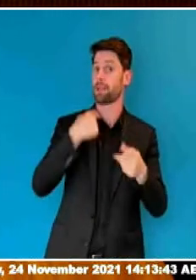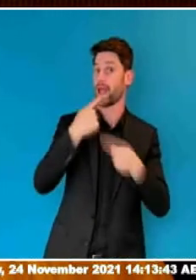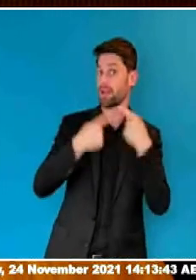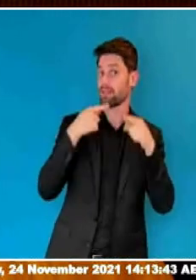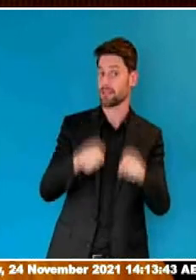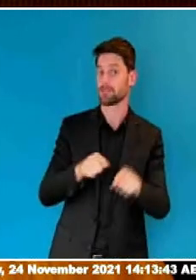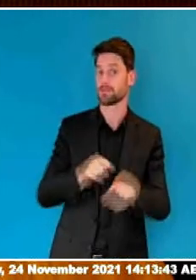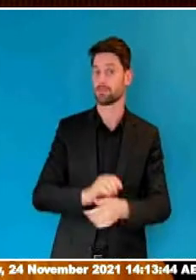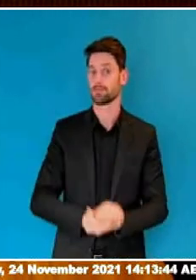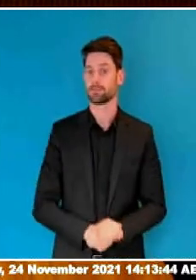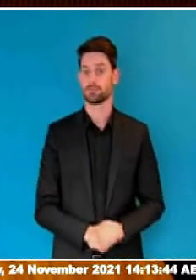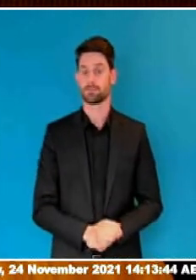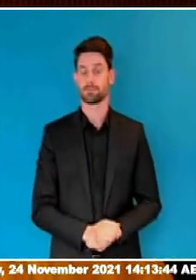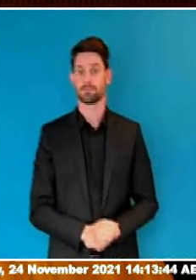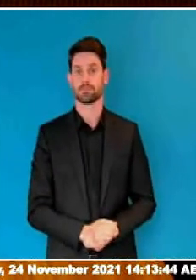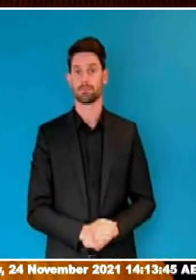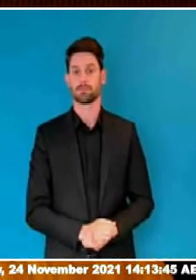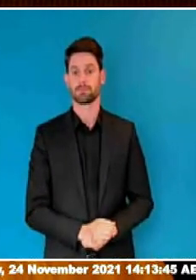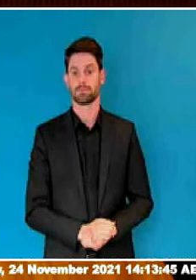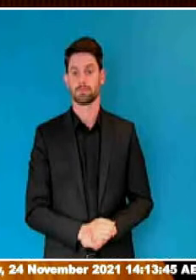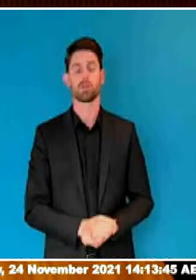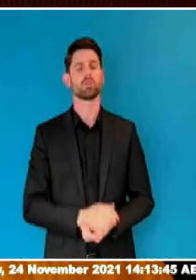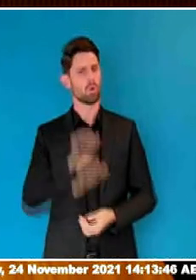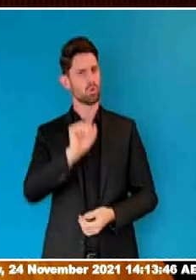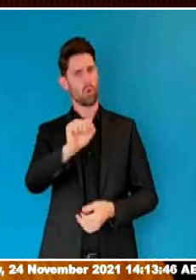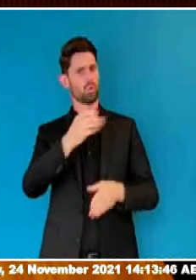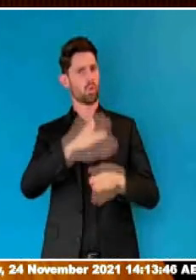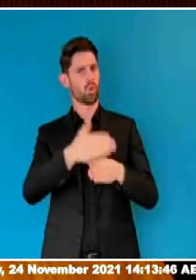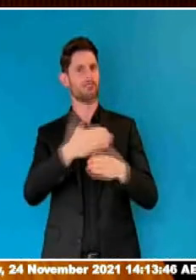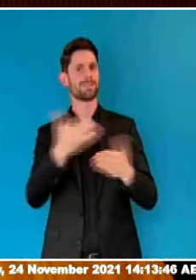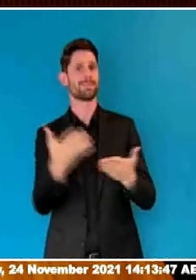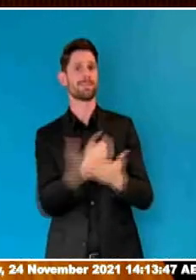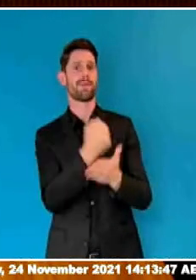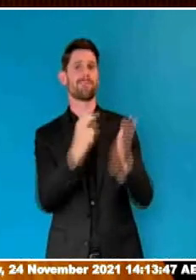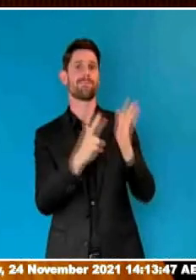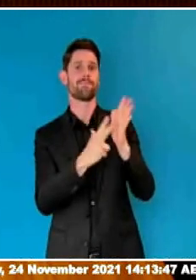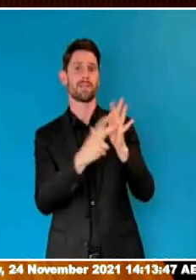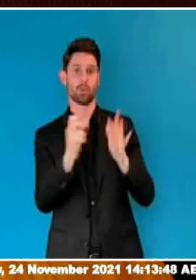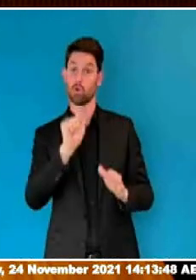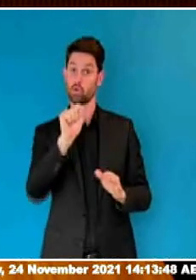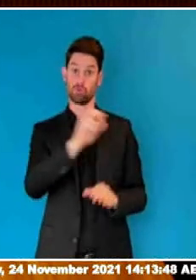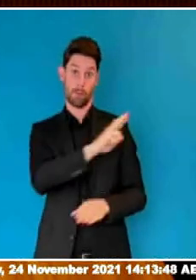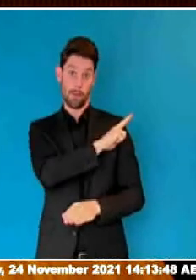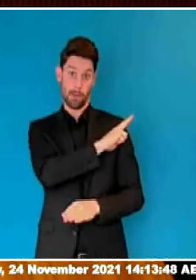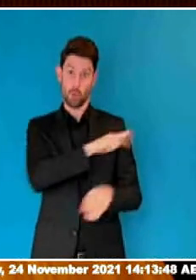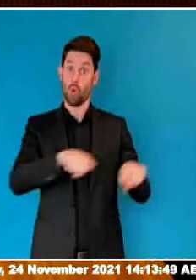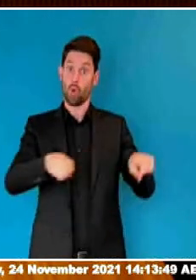Part of the function of WorkSafe Victoria is also to do research; is that right? MR RADFORD: Yes, we do.